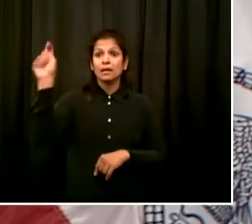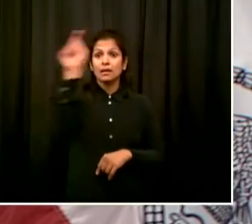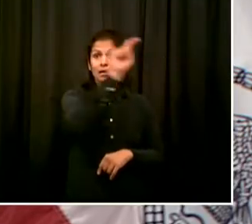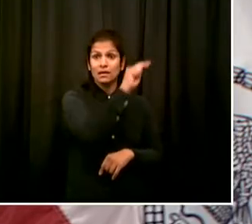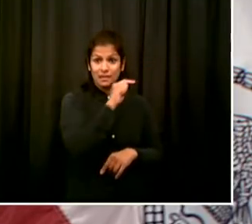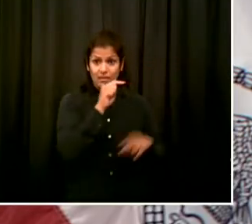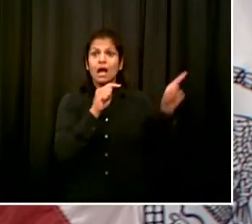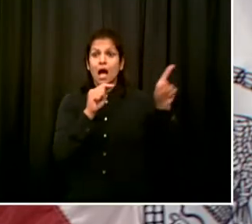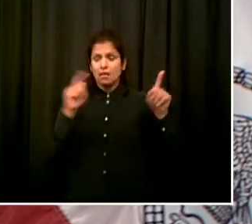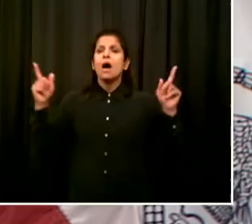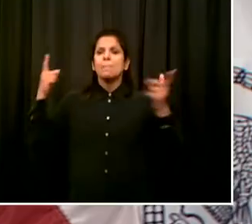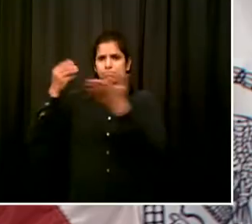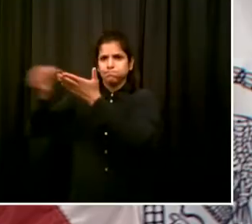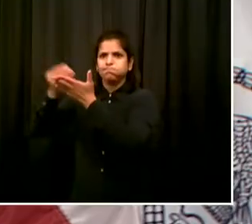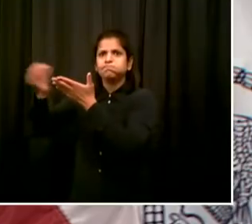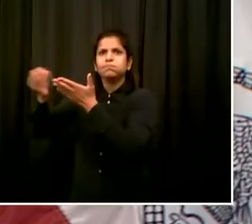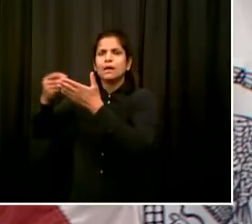THY EWANT TO MAKE SURE THE EMPLOYEES ARE